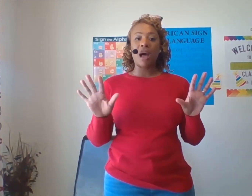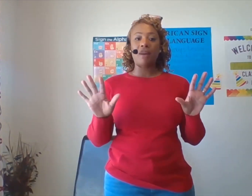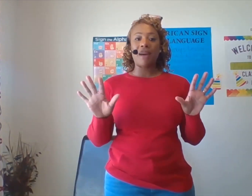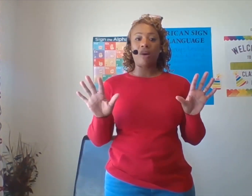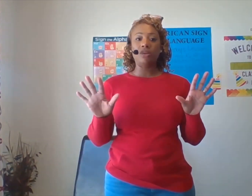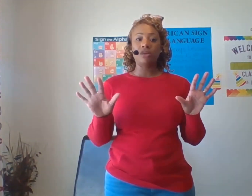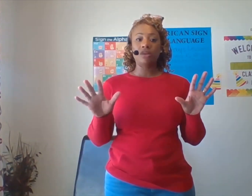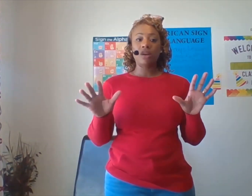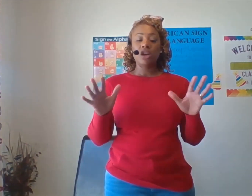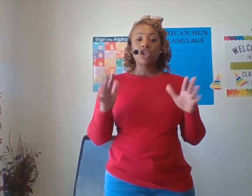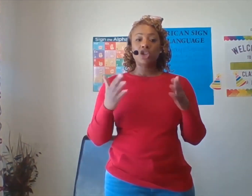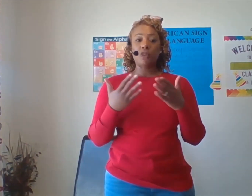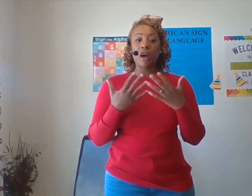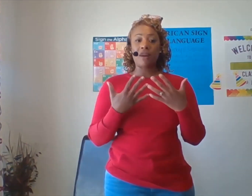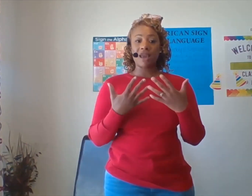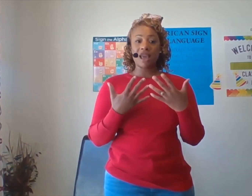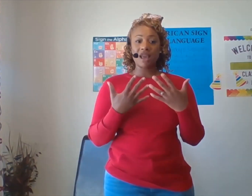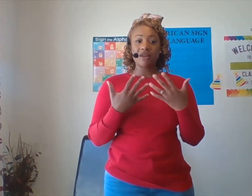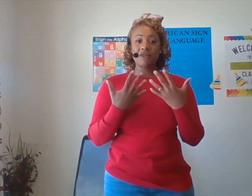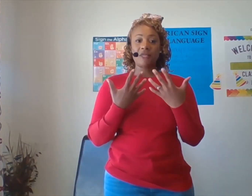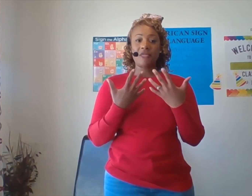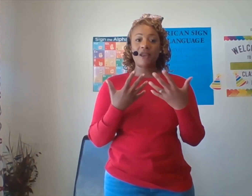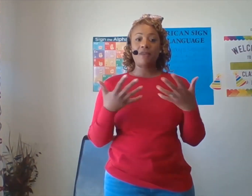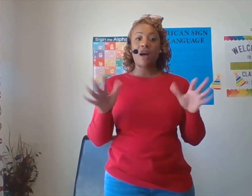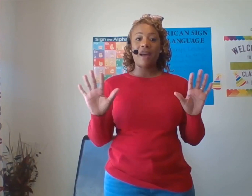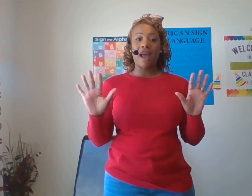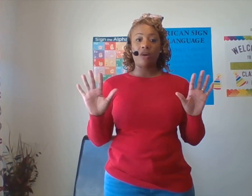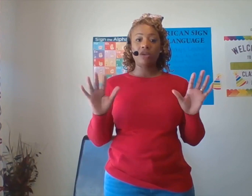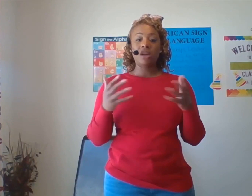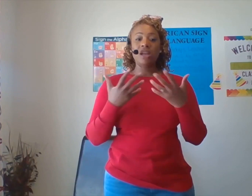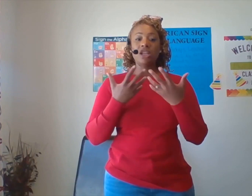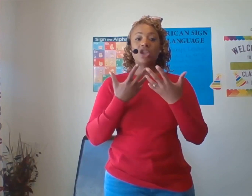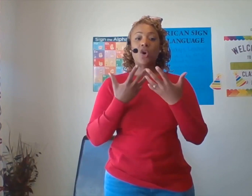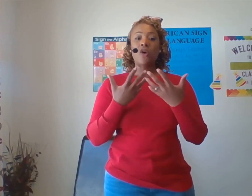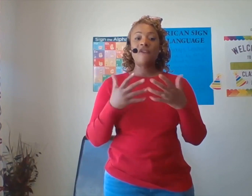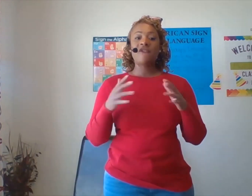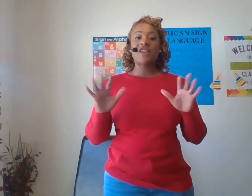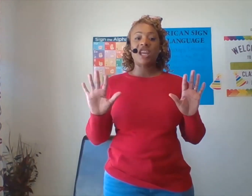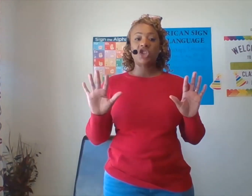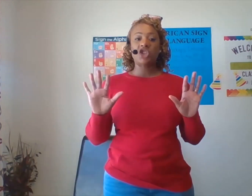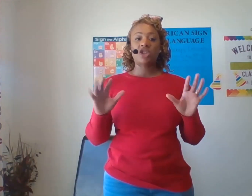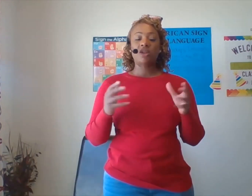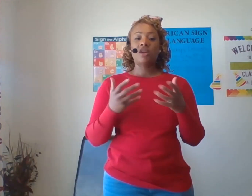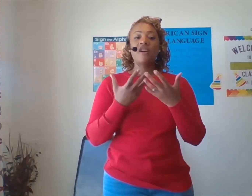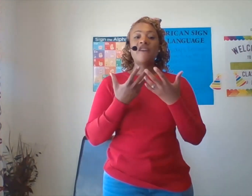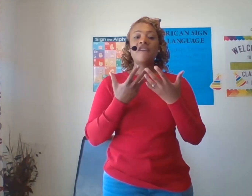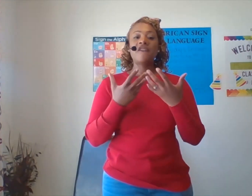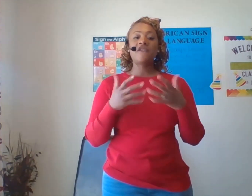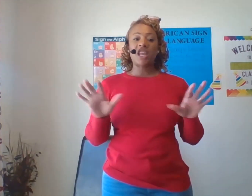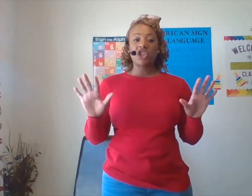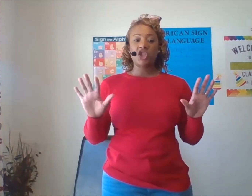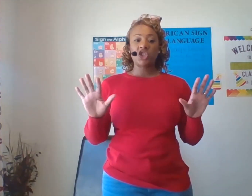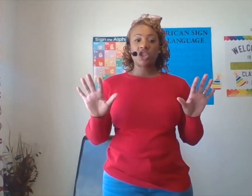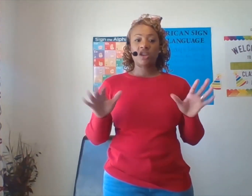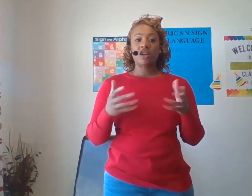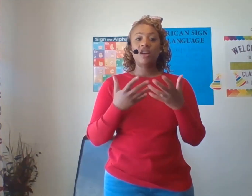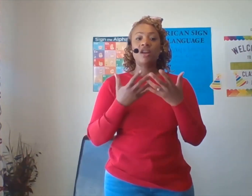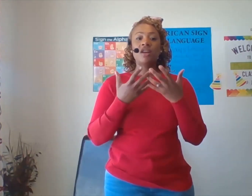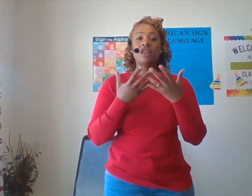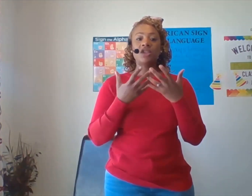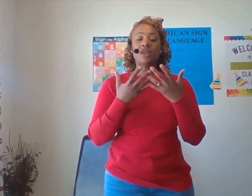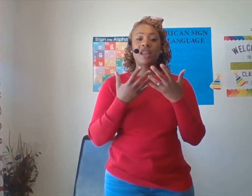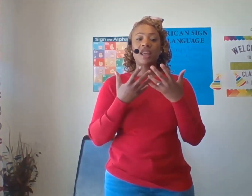palm out so palm in then come out so finished finished let's do that again